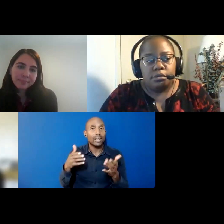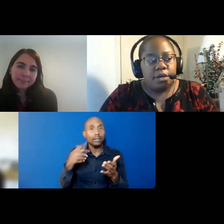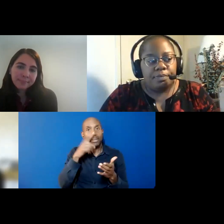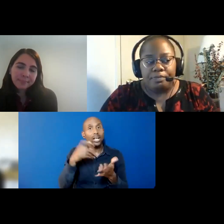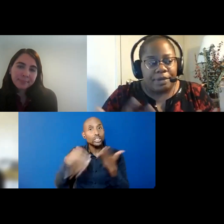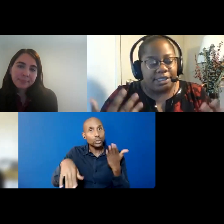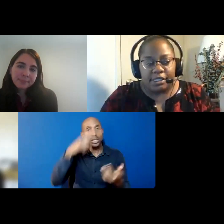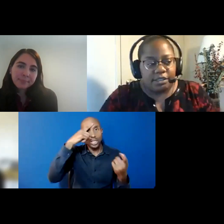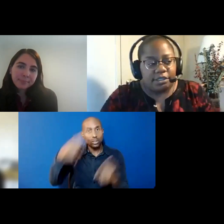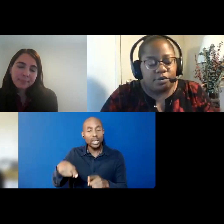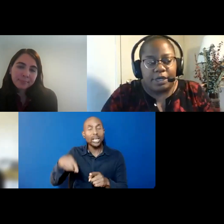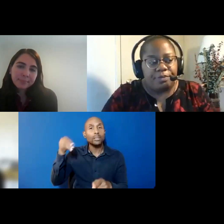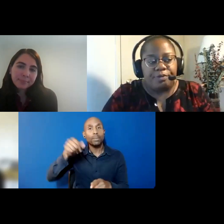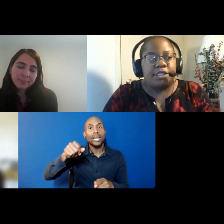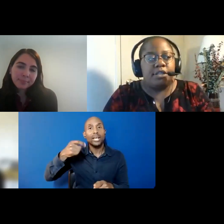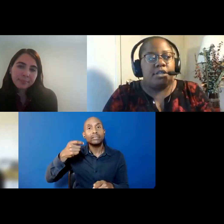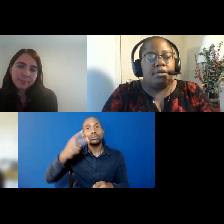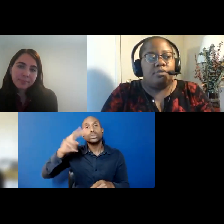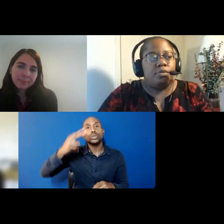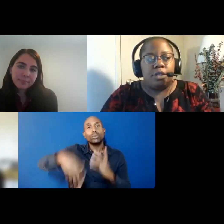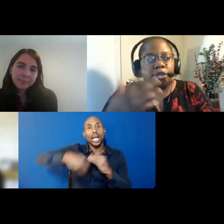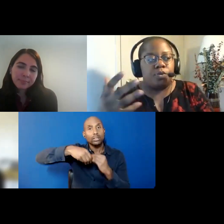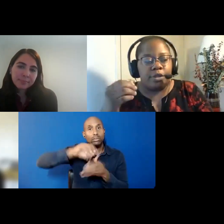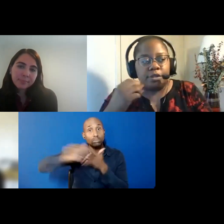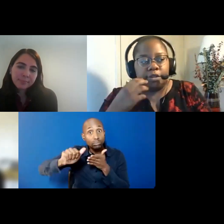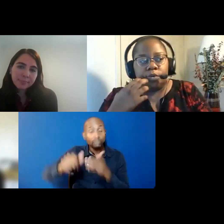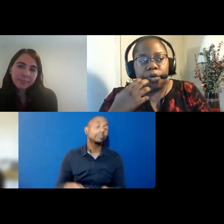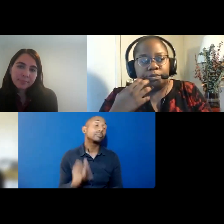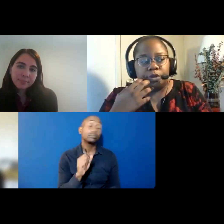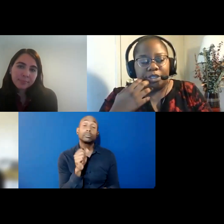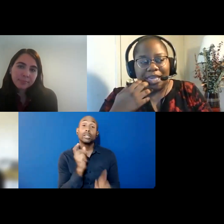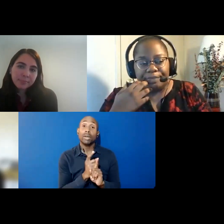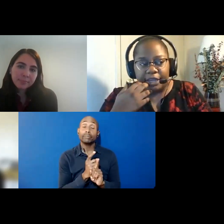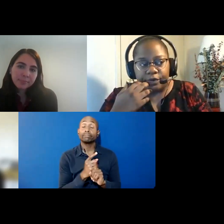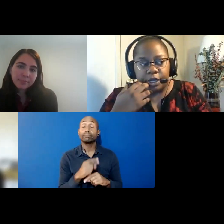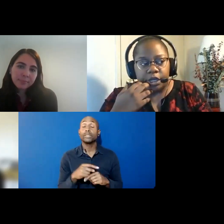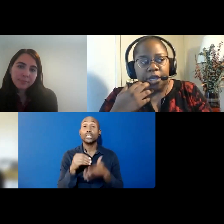Yes, the student body president, once they campaigned for it...